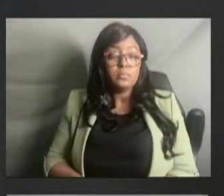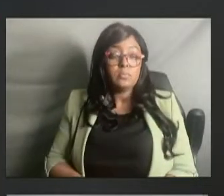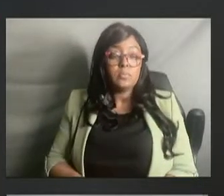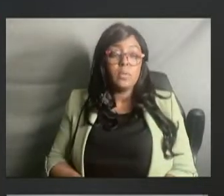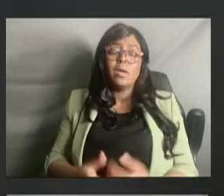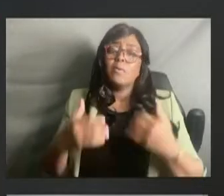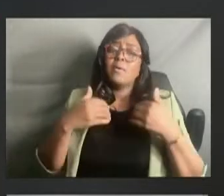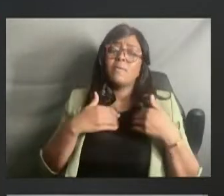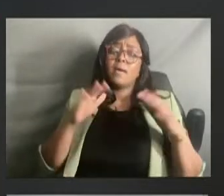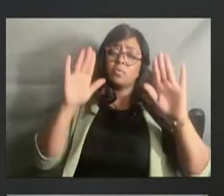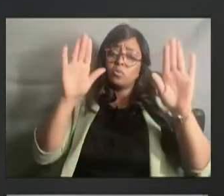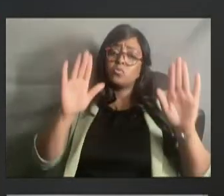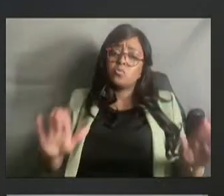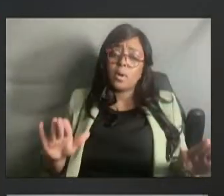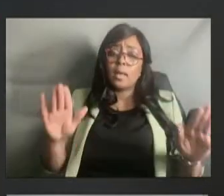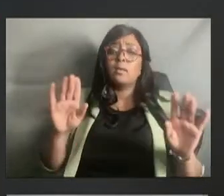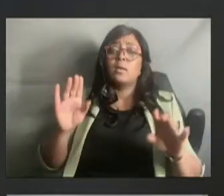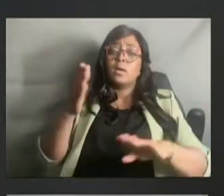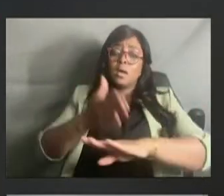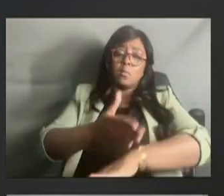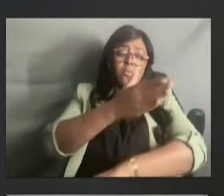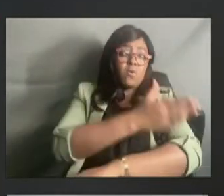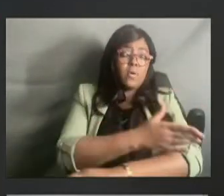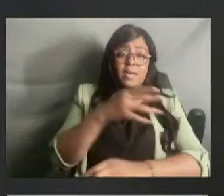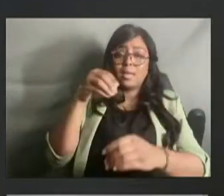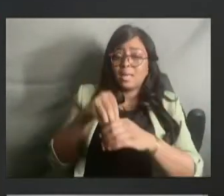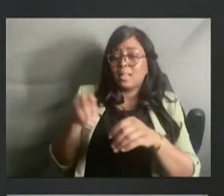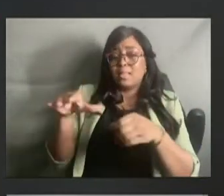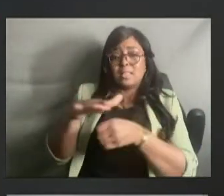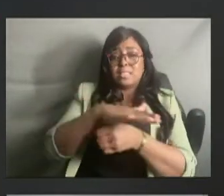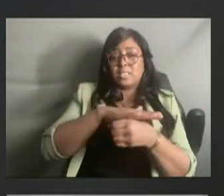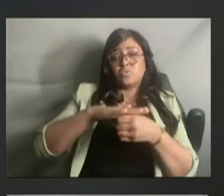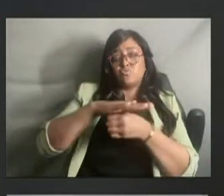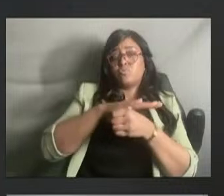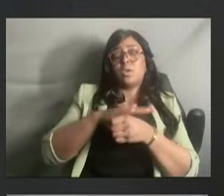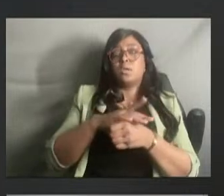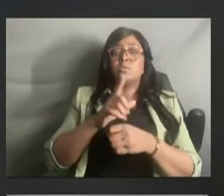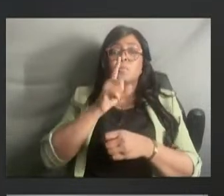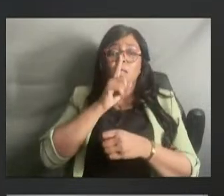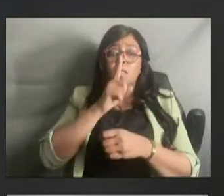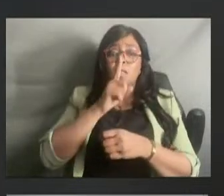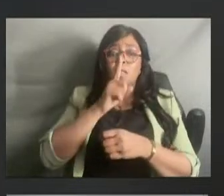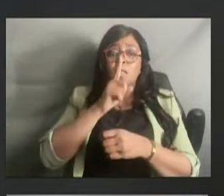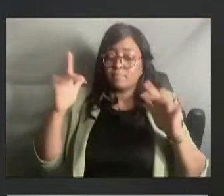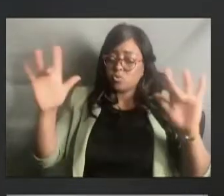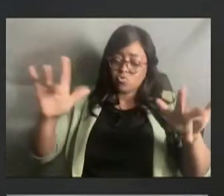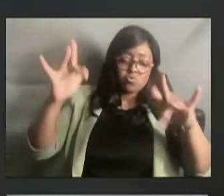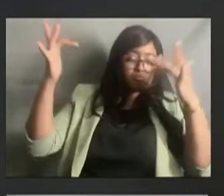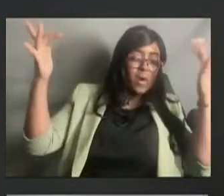in our classrooms. Next slide please. We have great